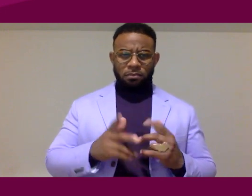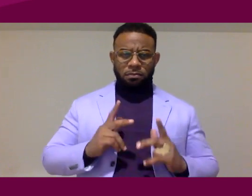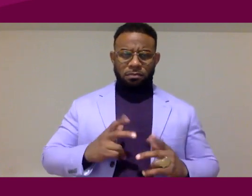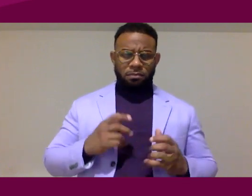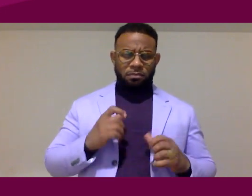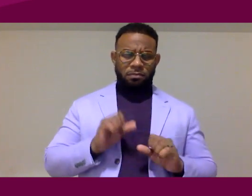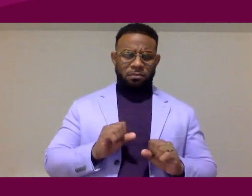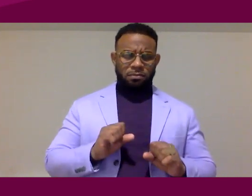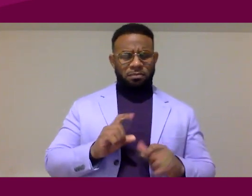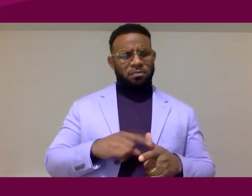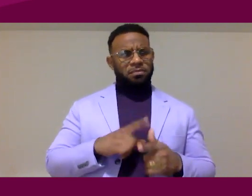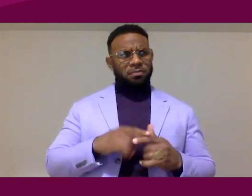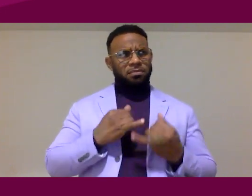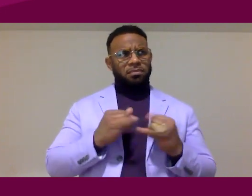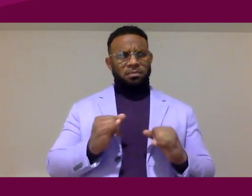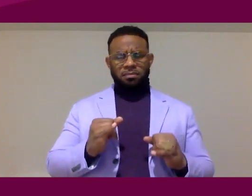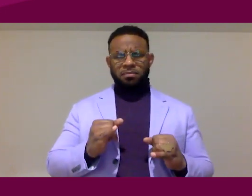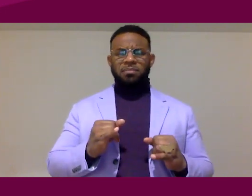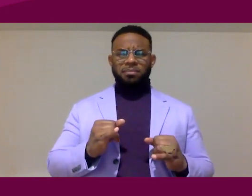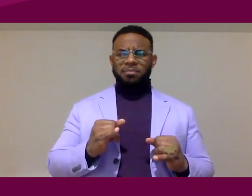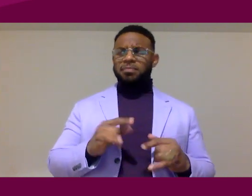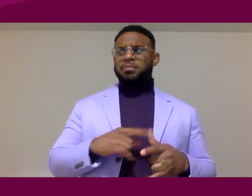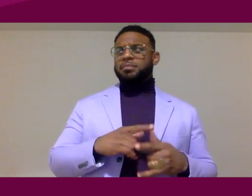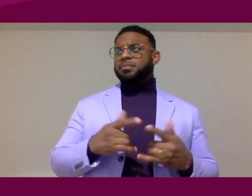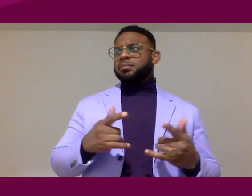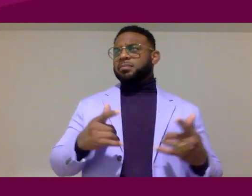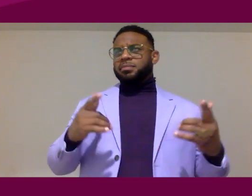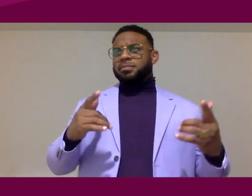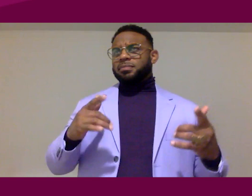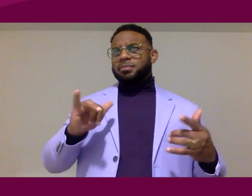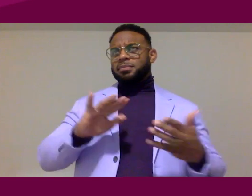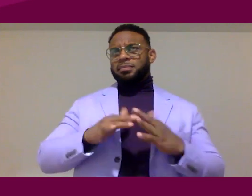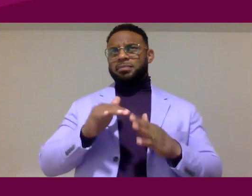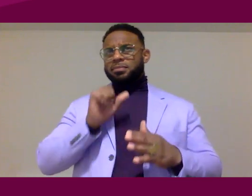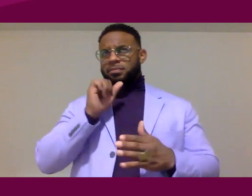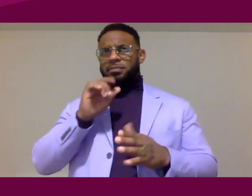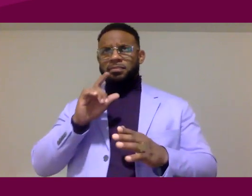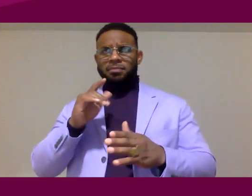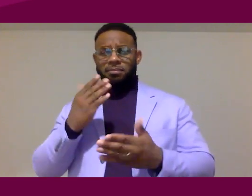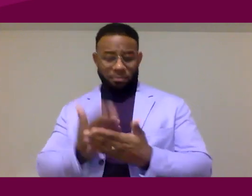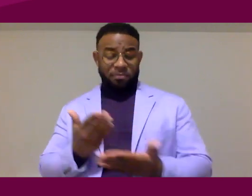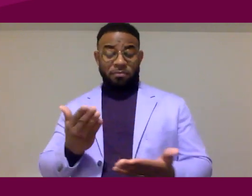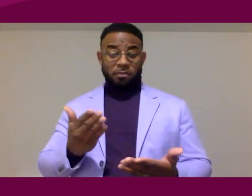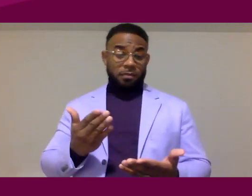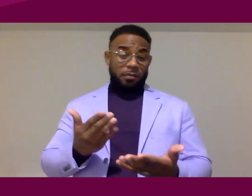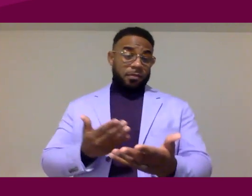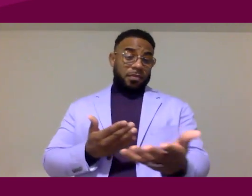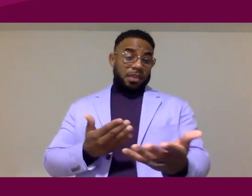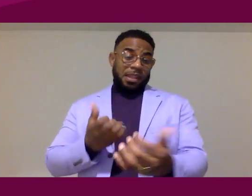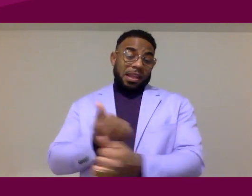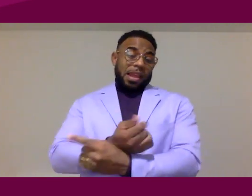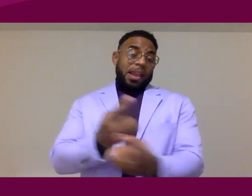Well, then the pandemic happened and then that got disproven because everybody was doing